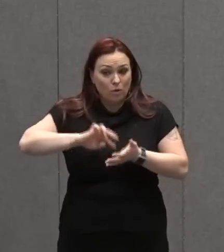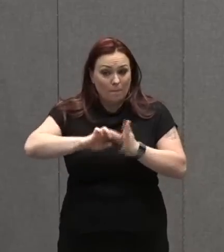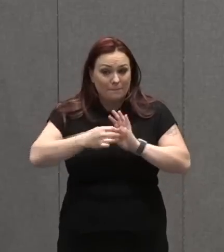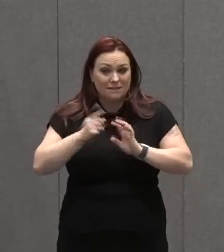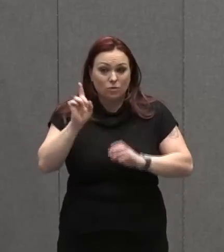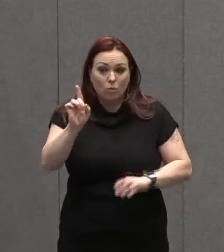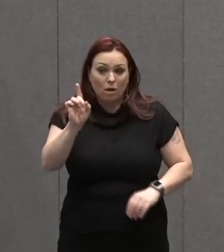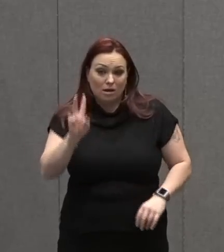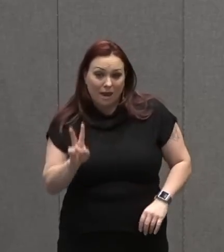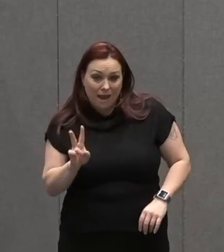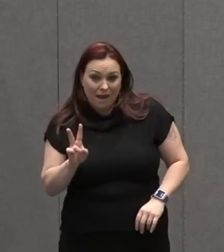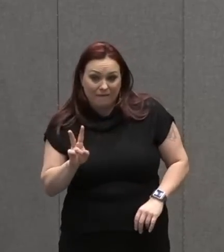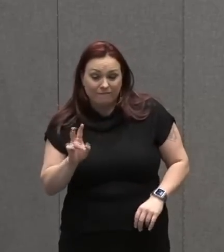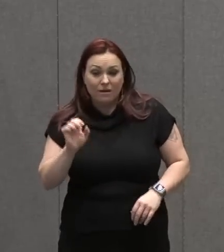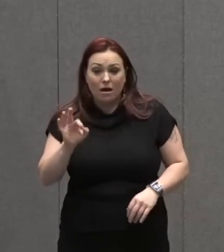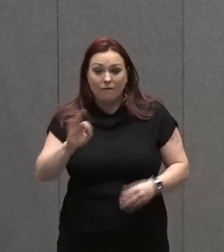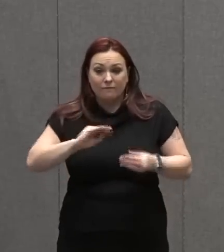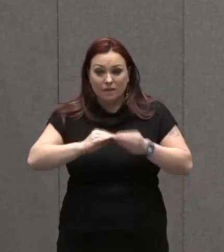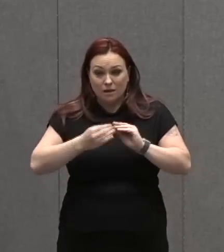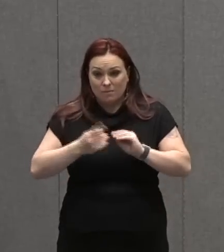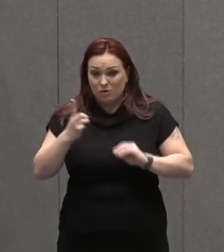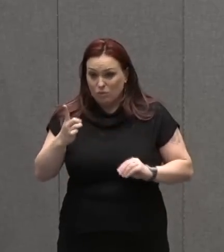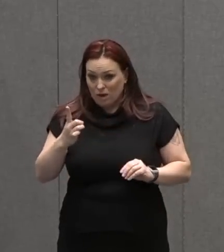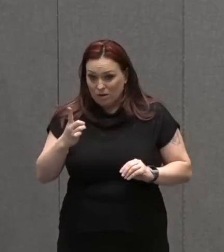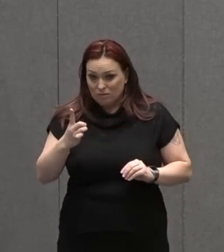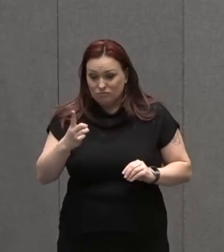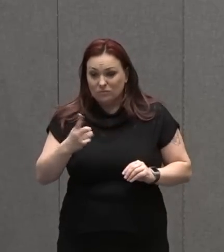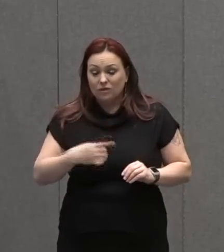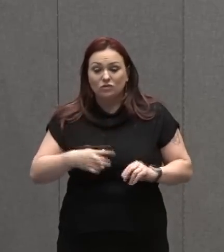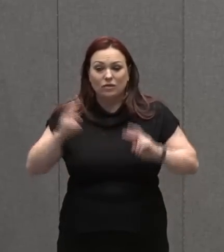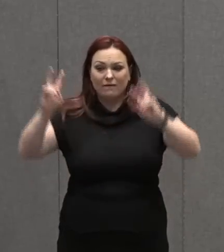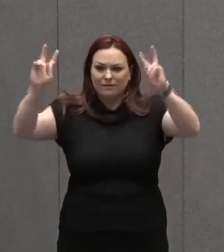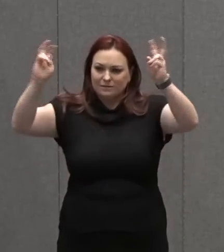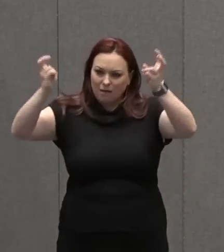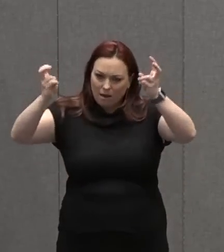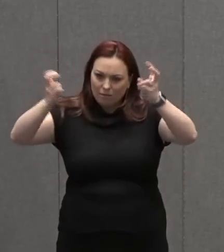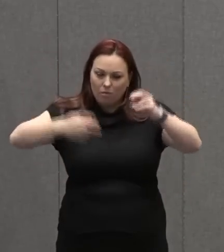So, I have a title, I have labels for each of my lines